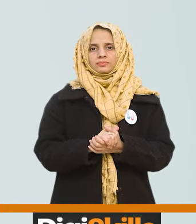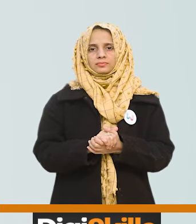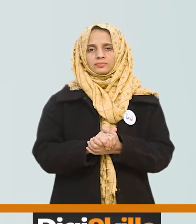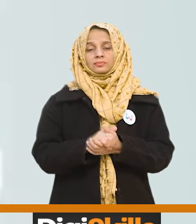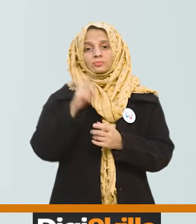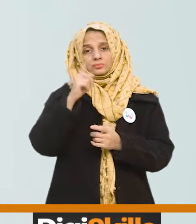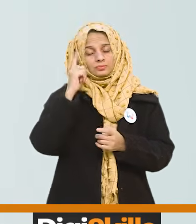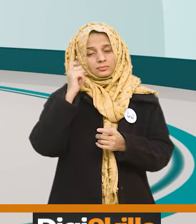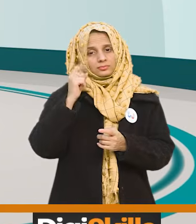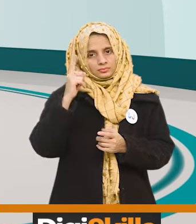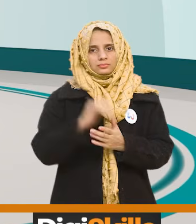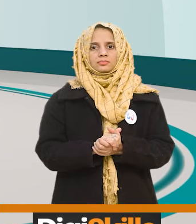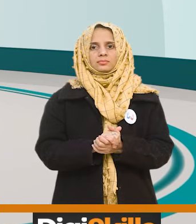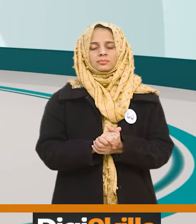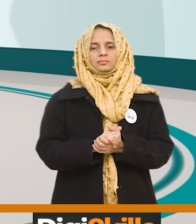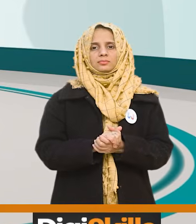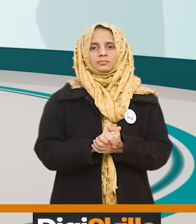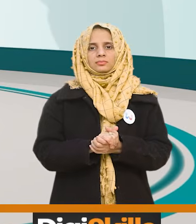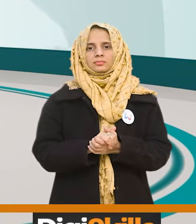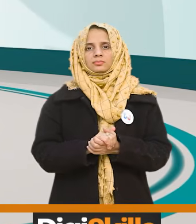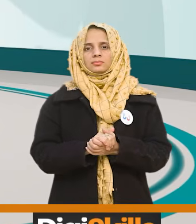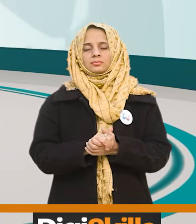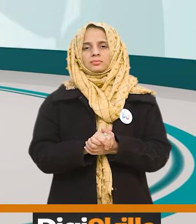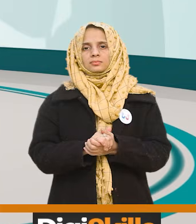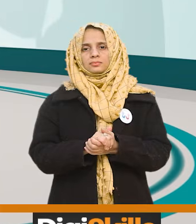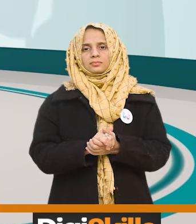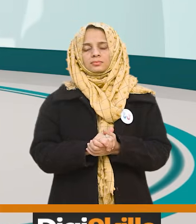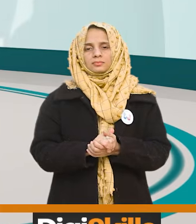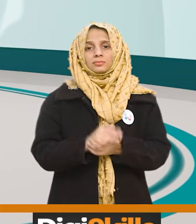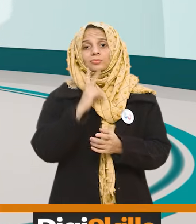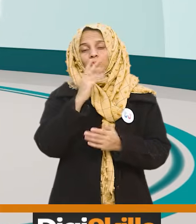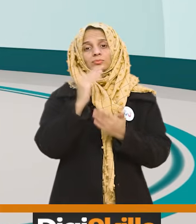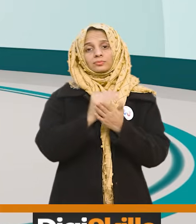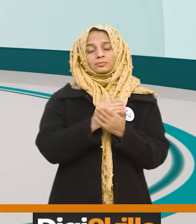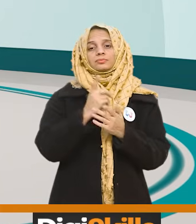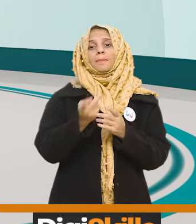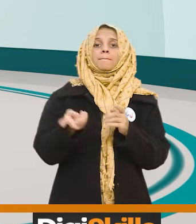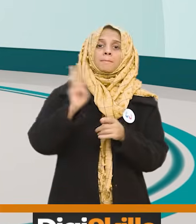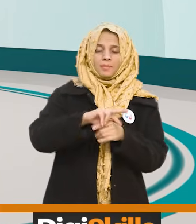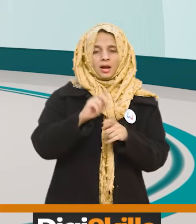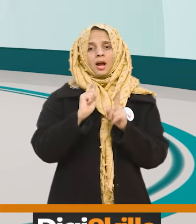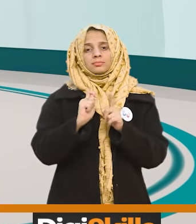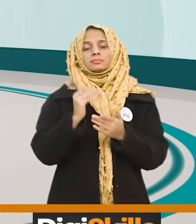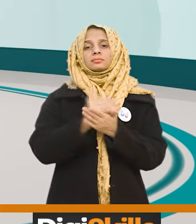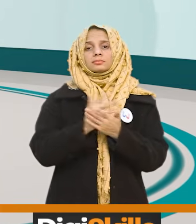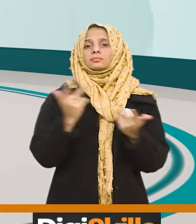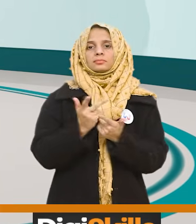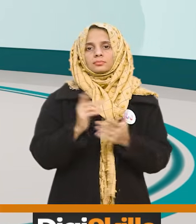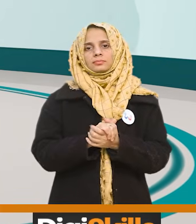You are given information about the processes after the Escrow, the processes after the